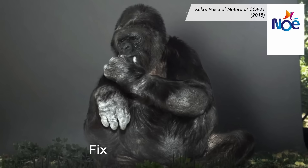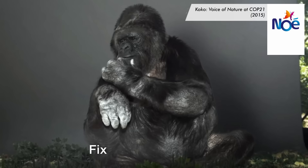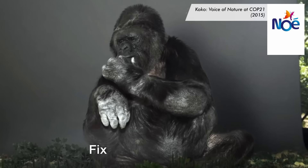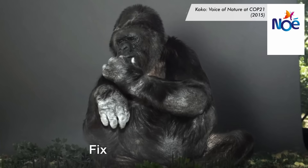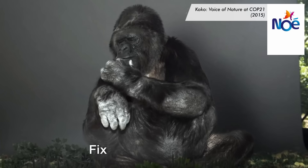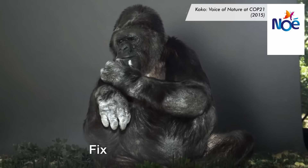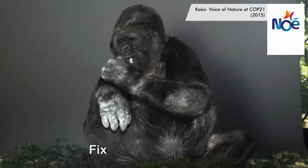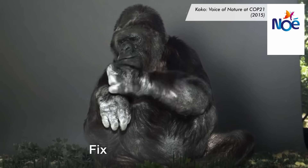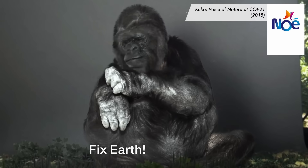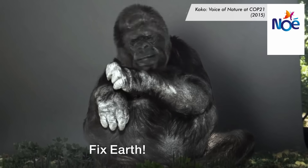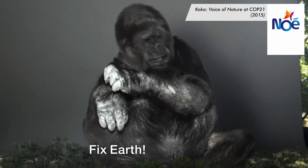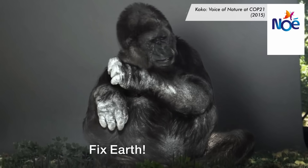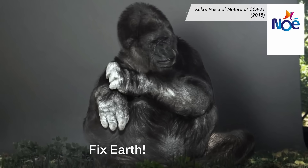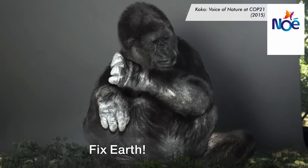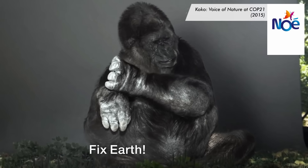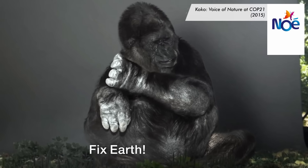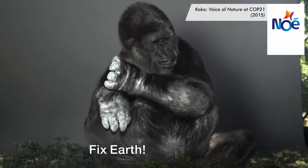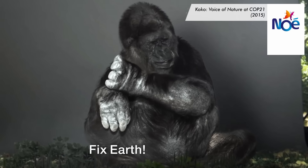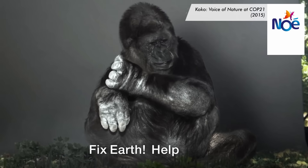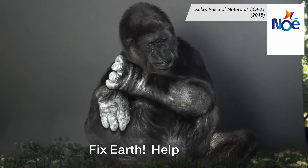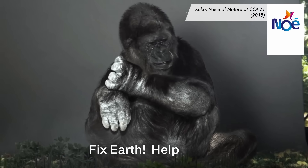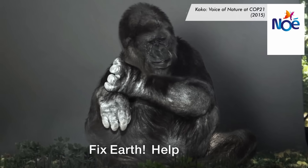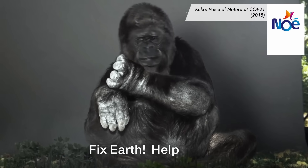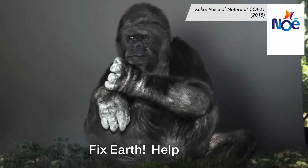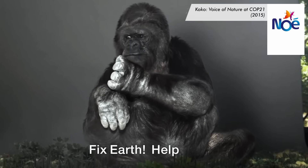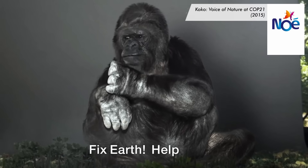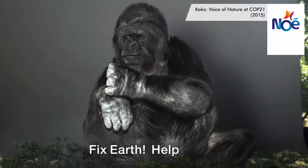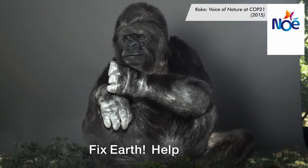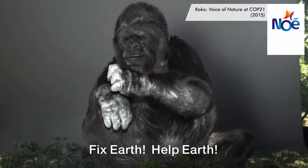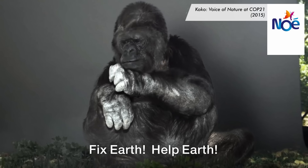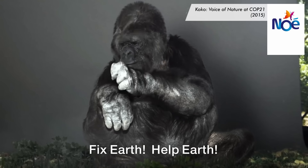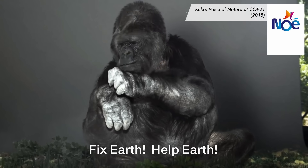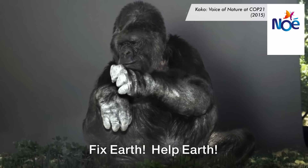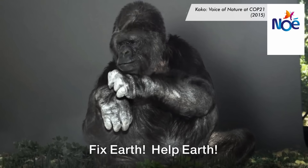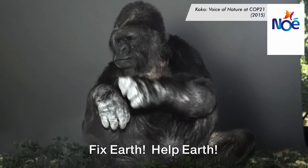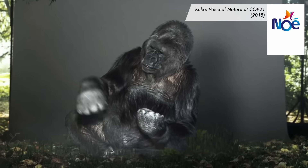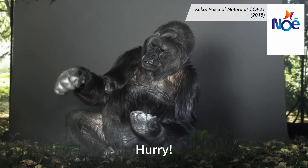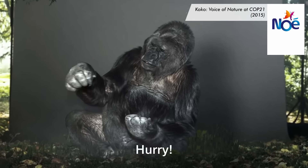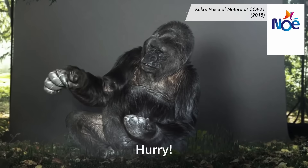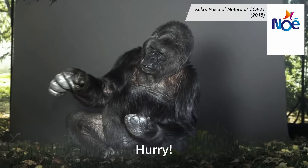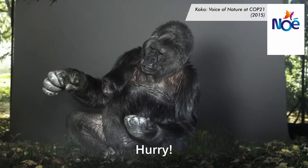like "Fix Earth" being Koko's last words. Like what? Does-- does Koko have an understanding of climate change?